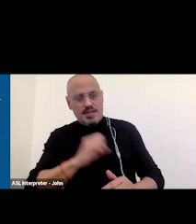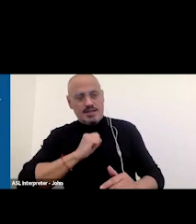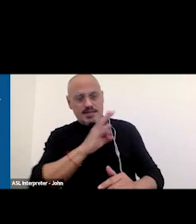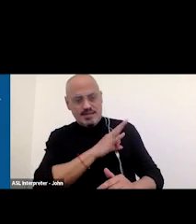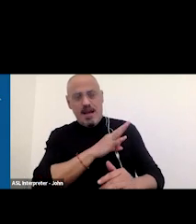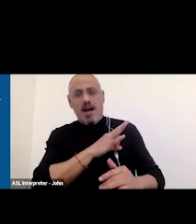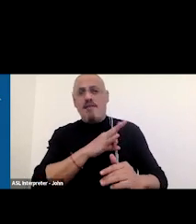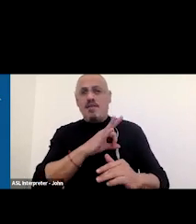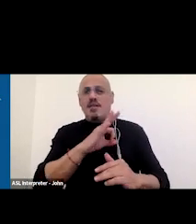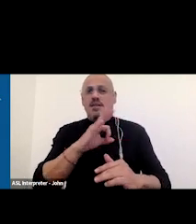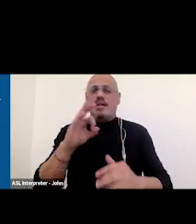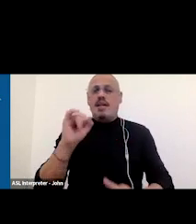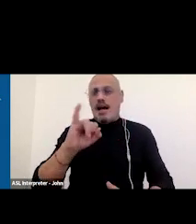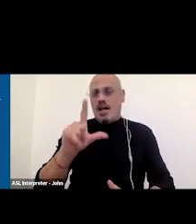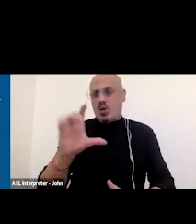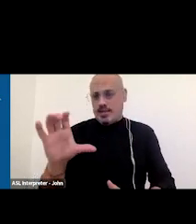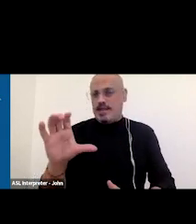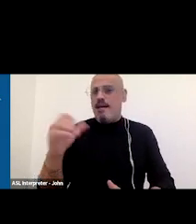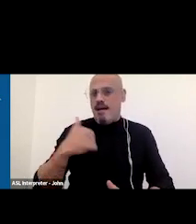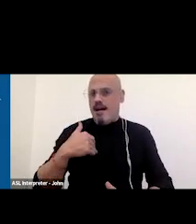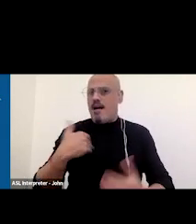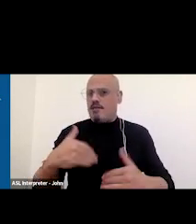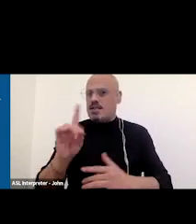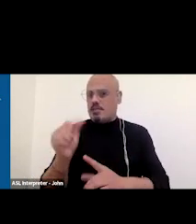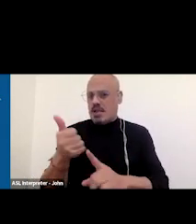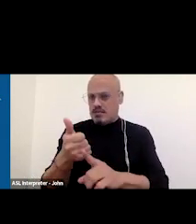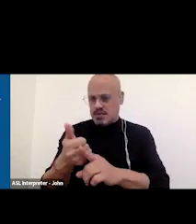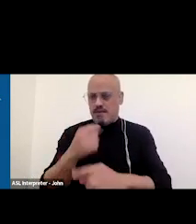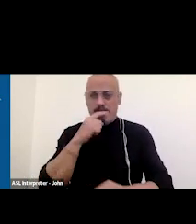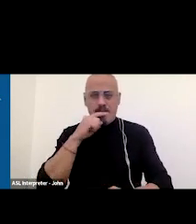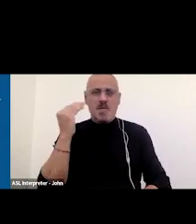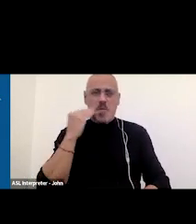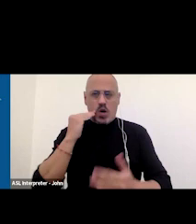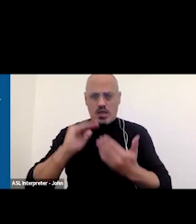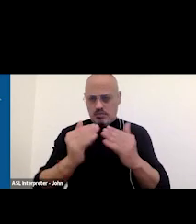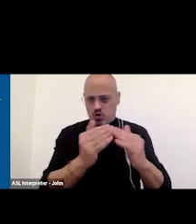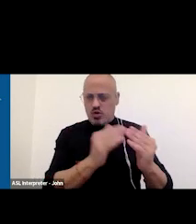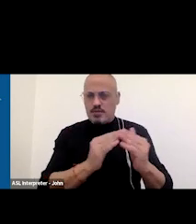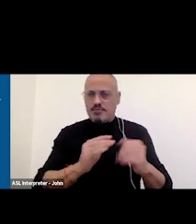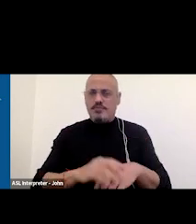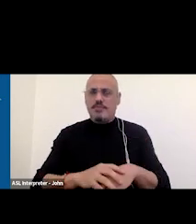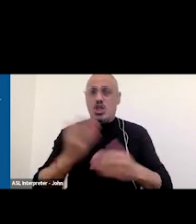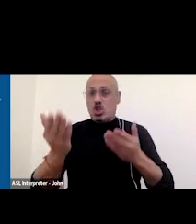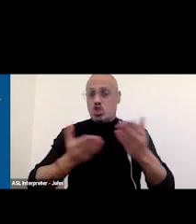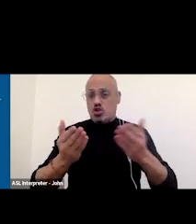at Centers for Independent Living have a significant disability. Knowing the community and the services available